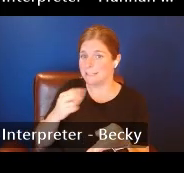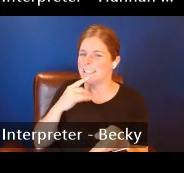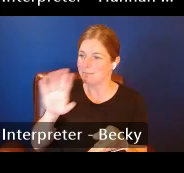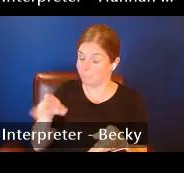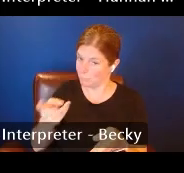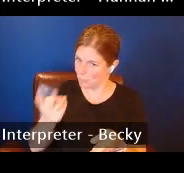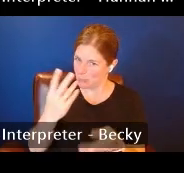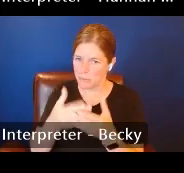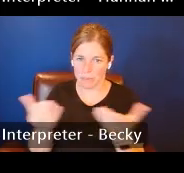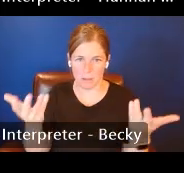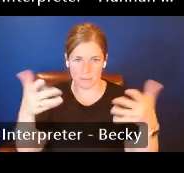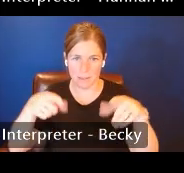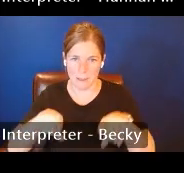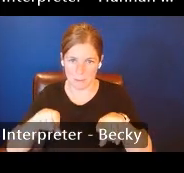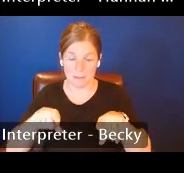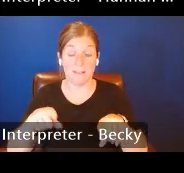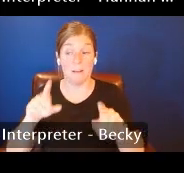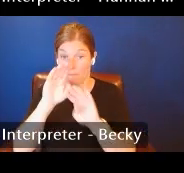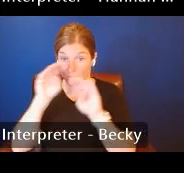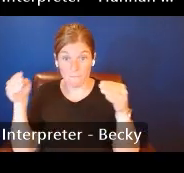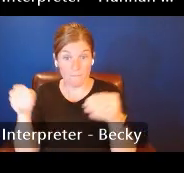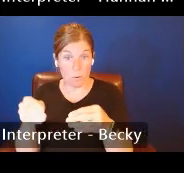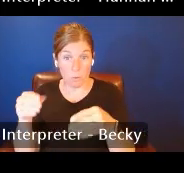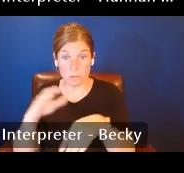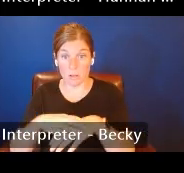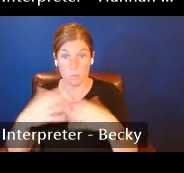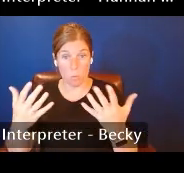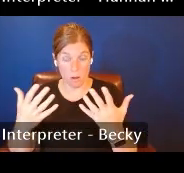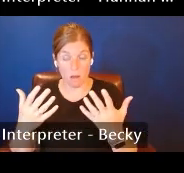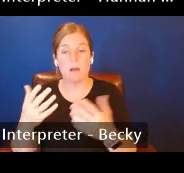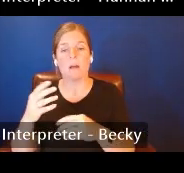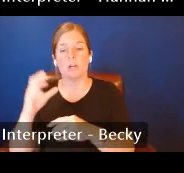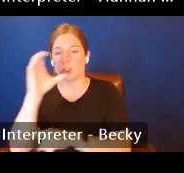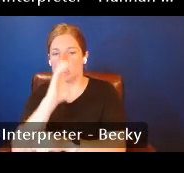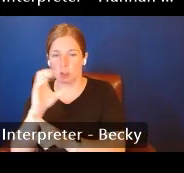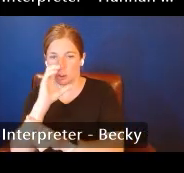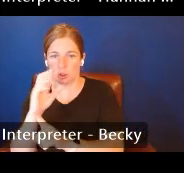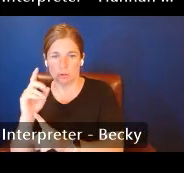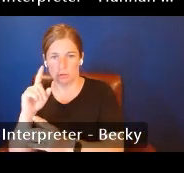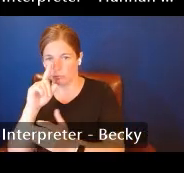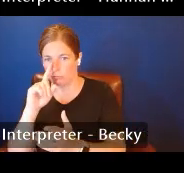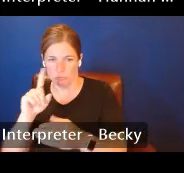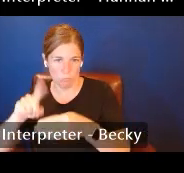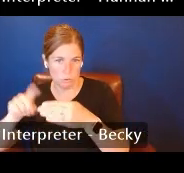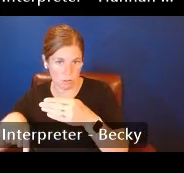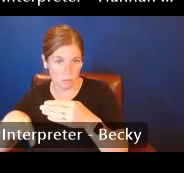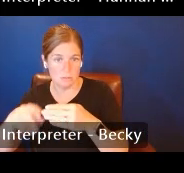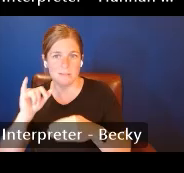The focus has changed to the search results. And if you use the H keys, you should be able to preview those search results.